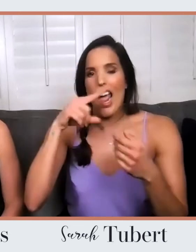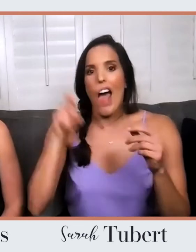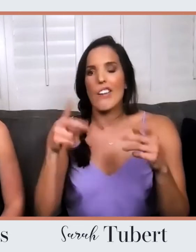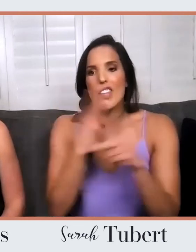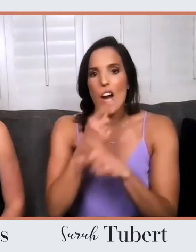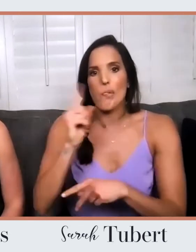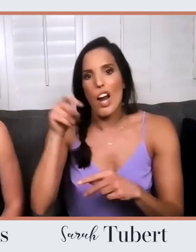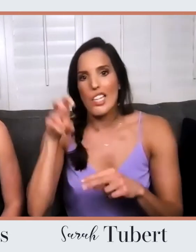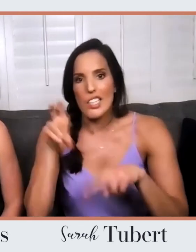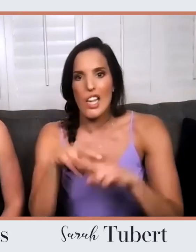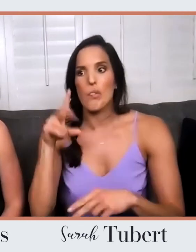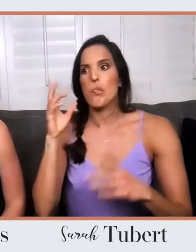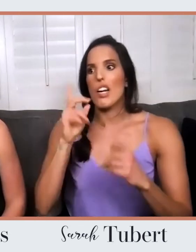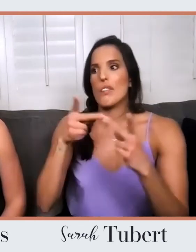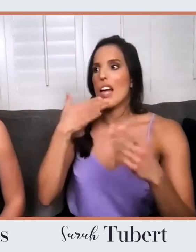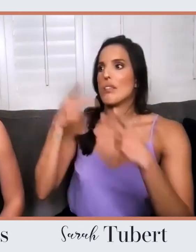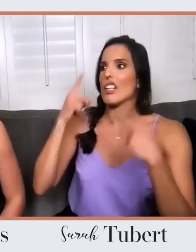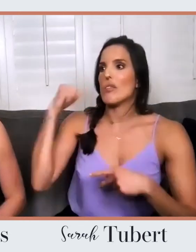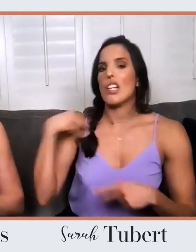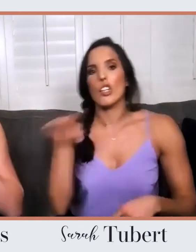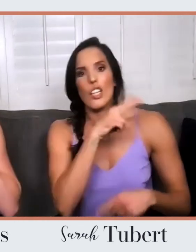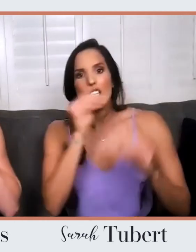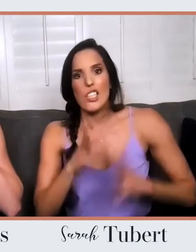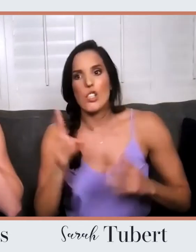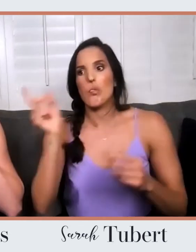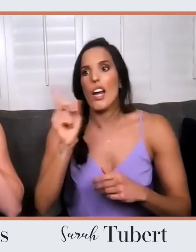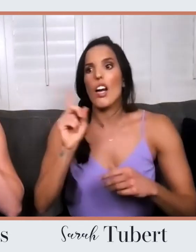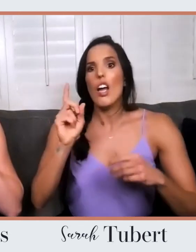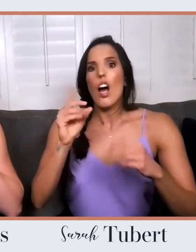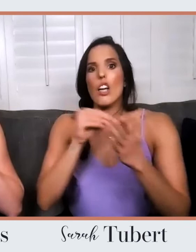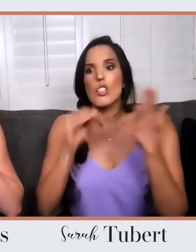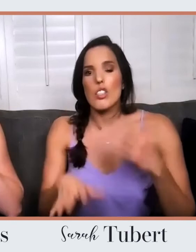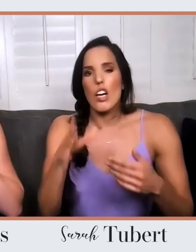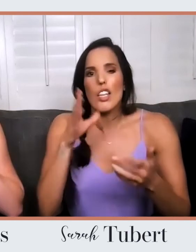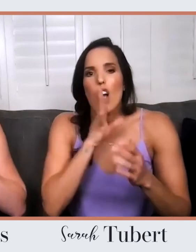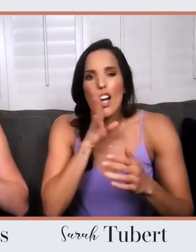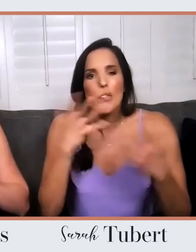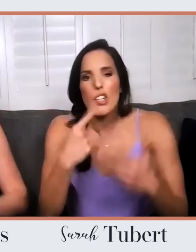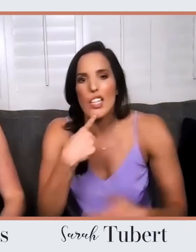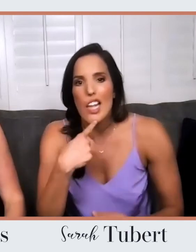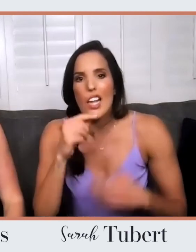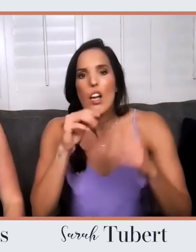I have to figure out where I need to sit. Where's the best place for me to look at the teacher? Where are the students, are they talking? What are they saying?